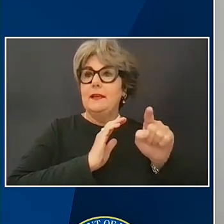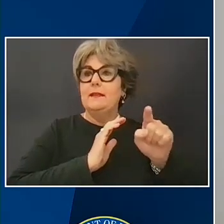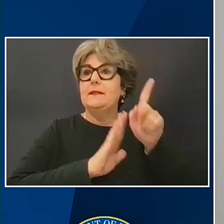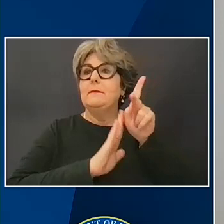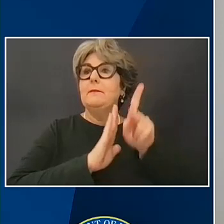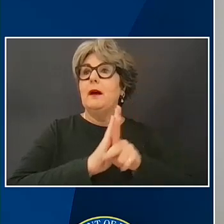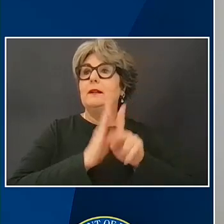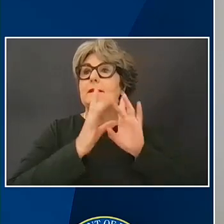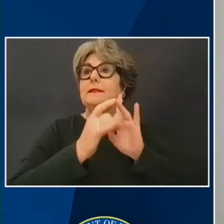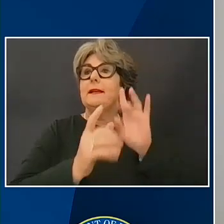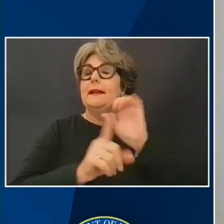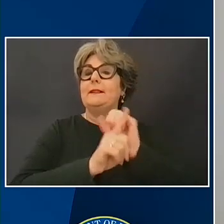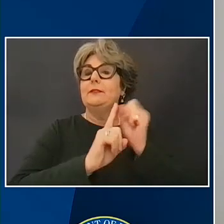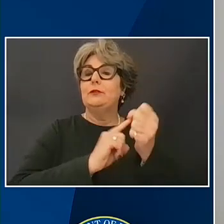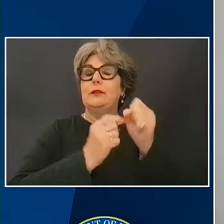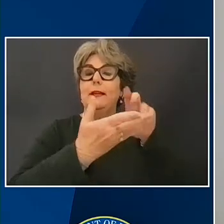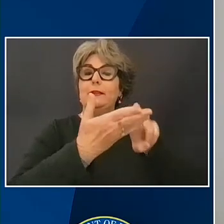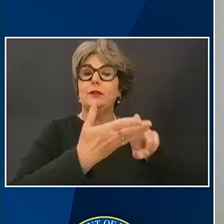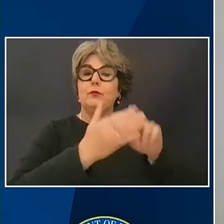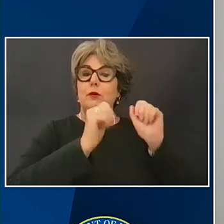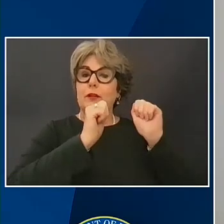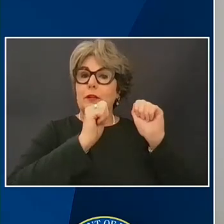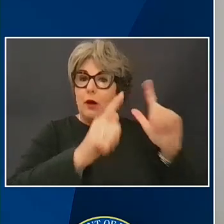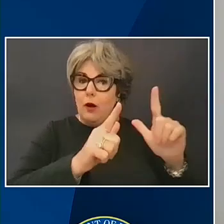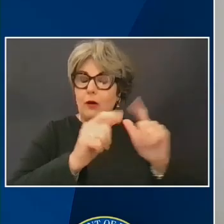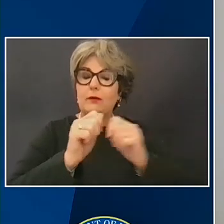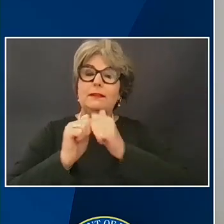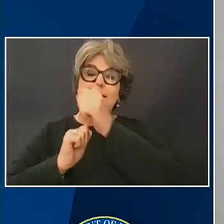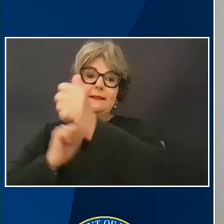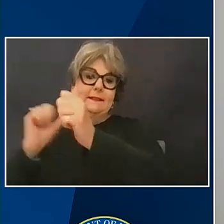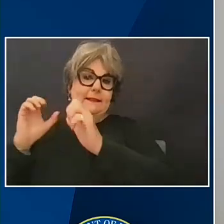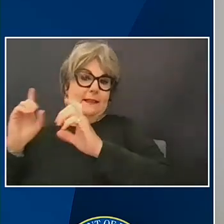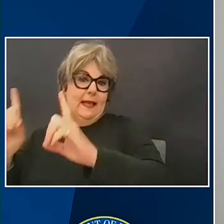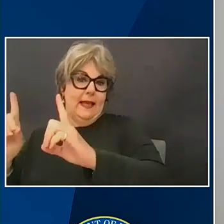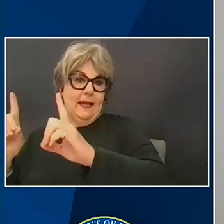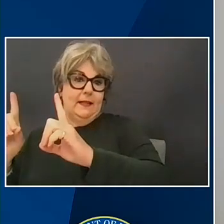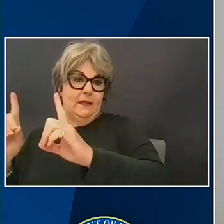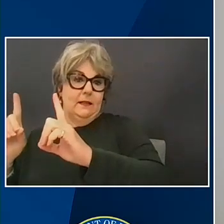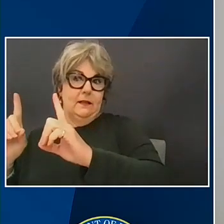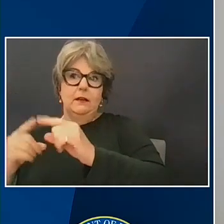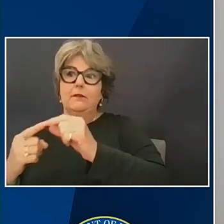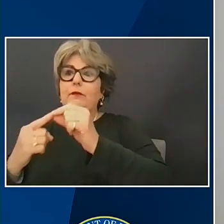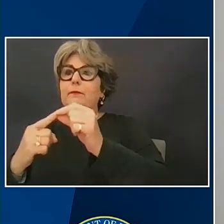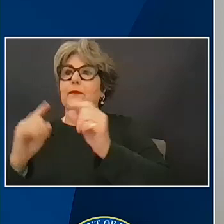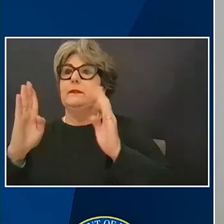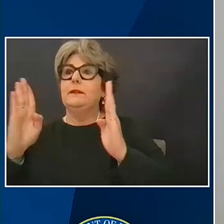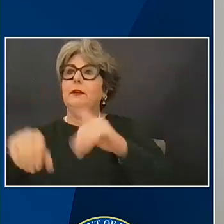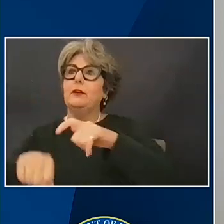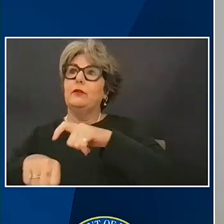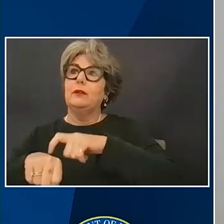the student is enrolled in all distance education courses for a particular payment period or period of enrollment, or in